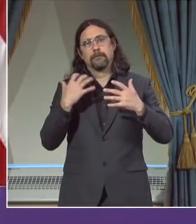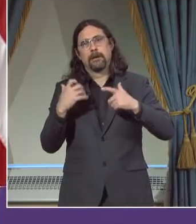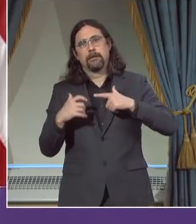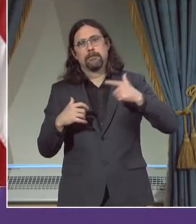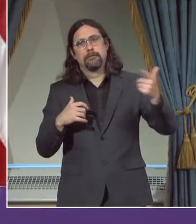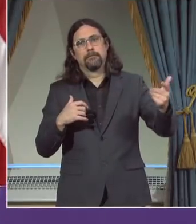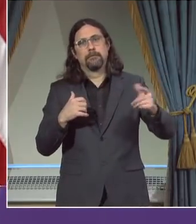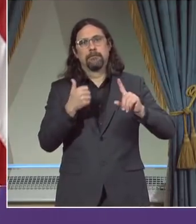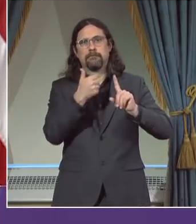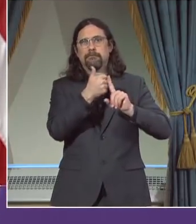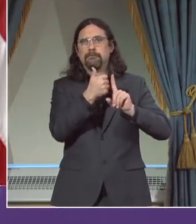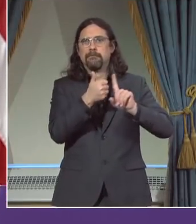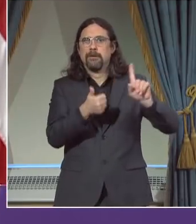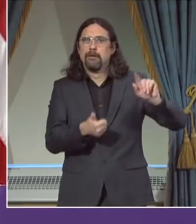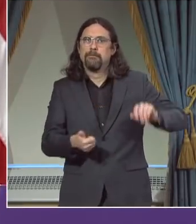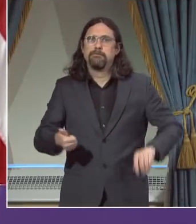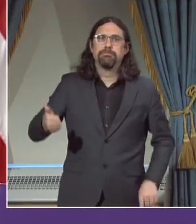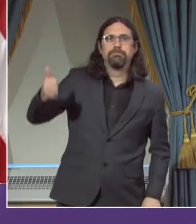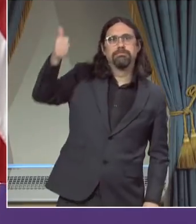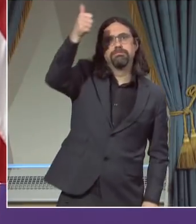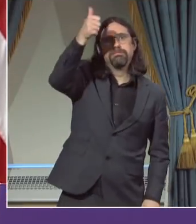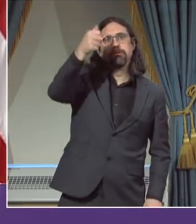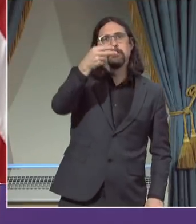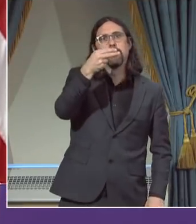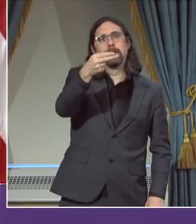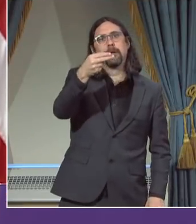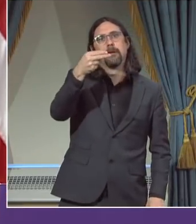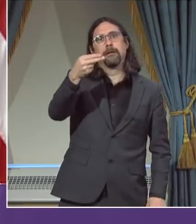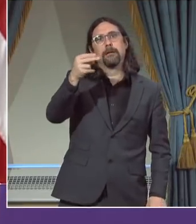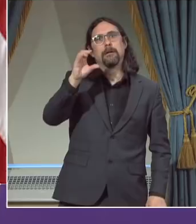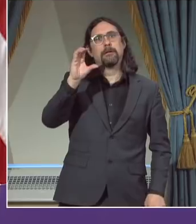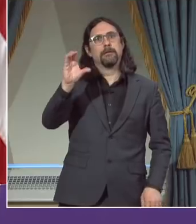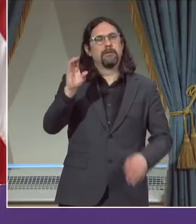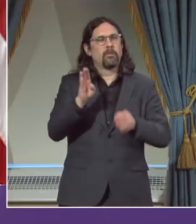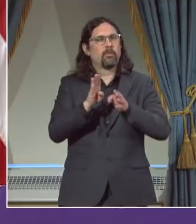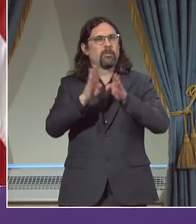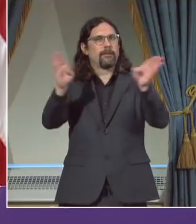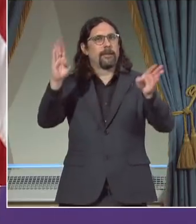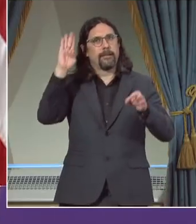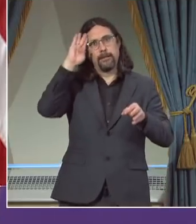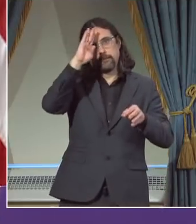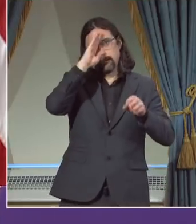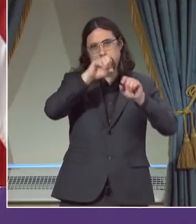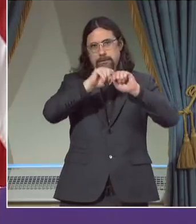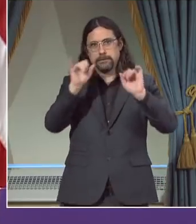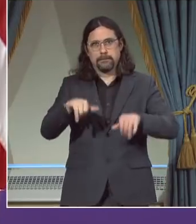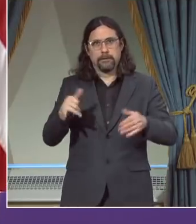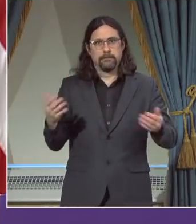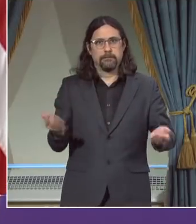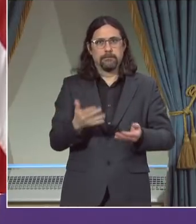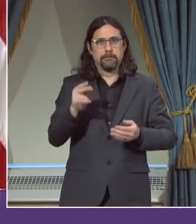[ SPEAKING FOREIGN LANGUAGE WITH THAT, I WATN TO TURN TO THE HEAD OF OUR HEALTH AND HOSPITAL SYSTEM, THE MEN AND WOMEN